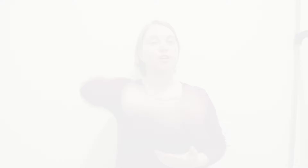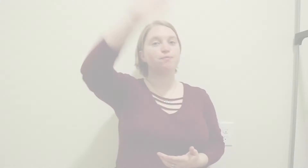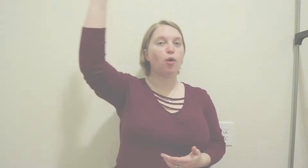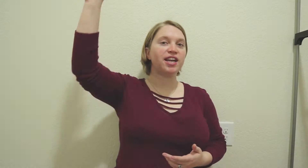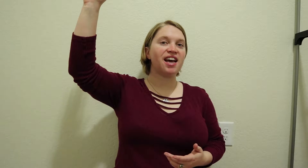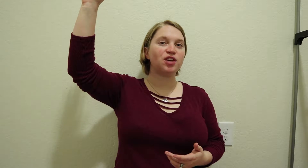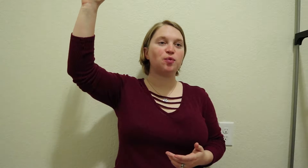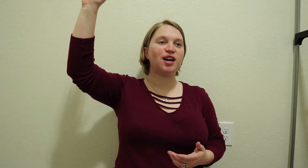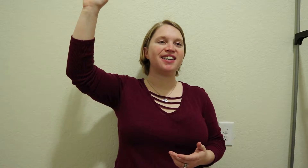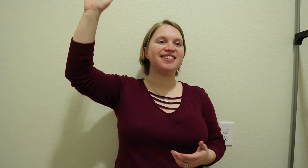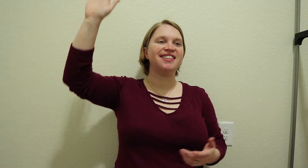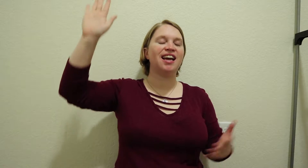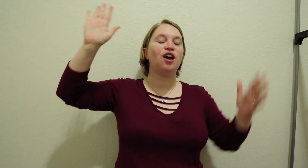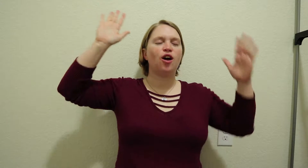Good morning, everyone!